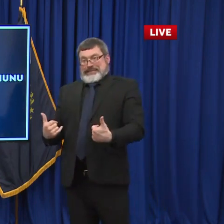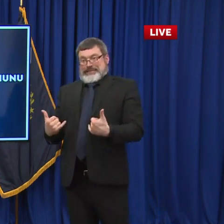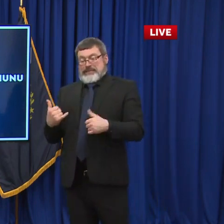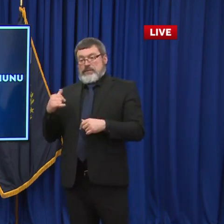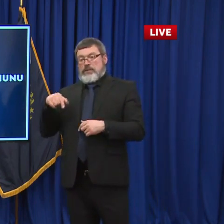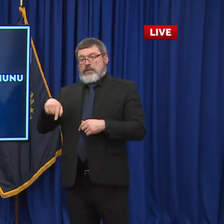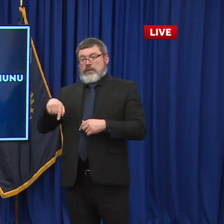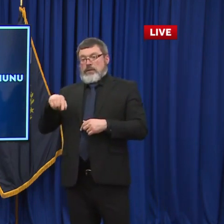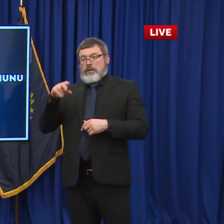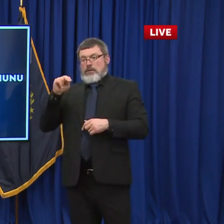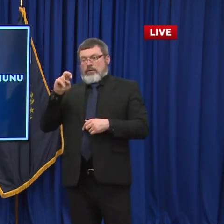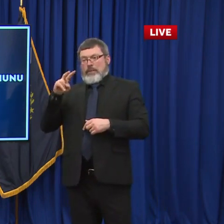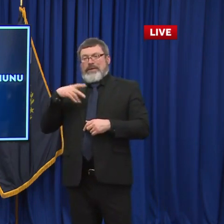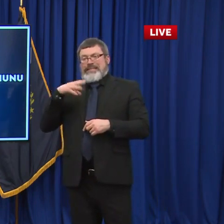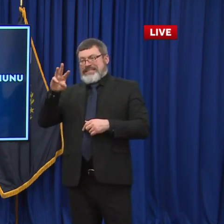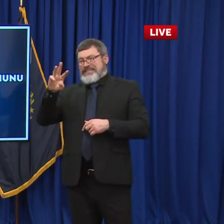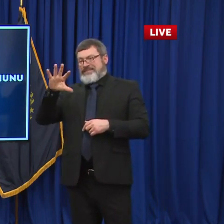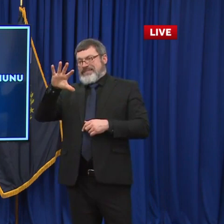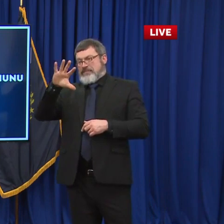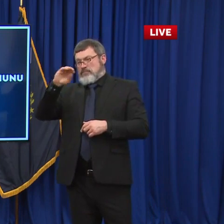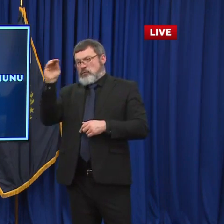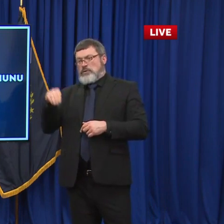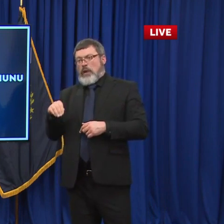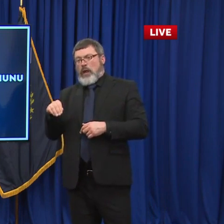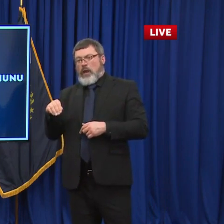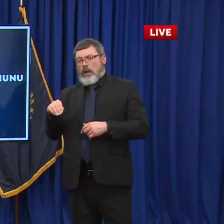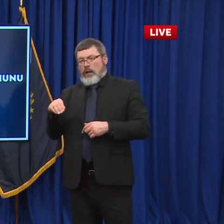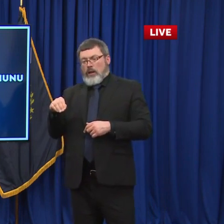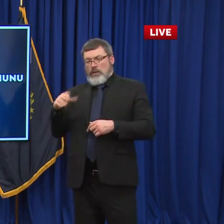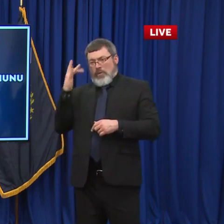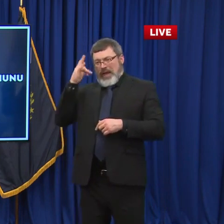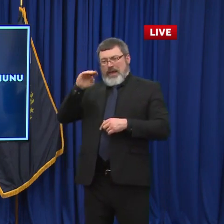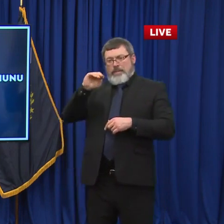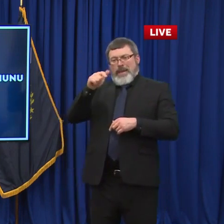WE HAVE UTILIZED ABOUT 70% OF THE BEDS.